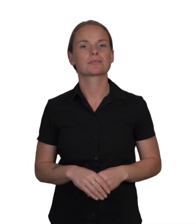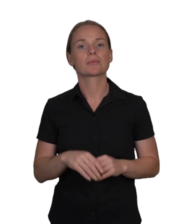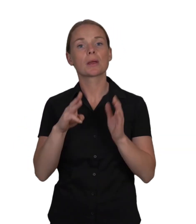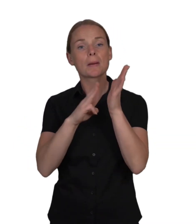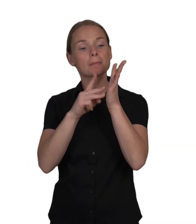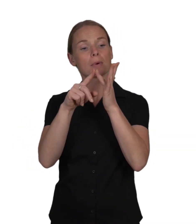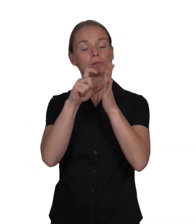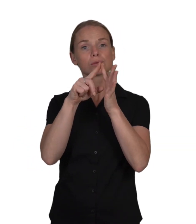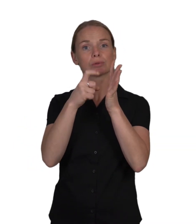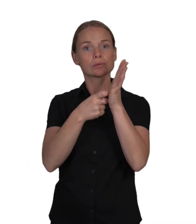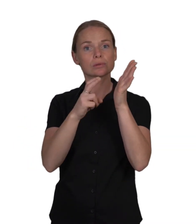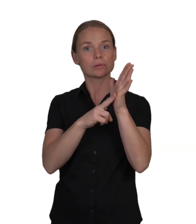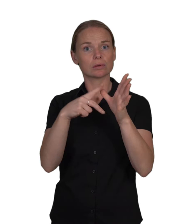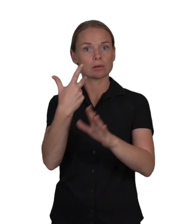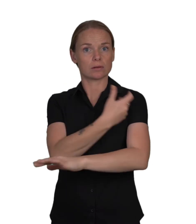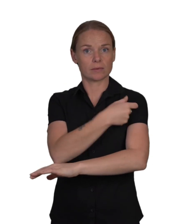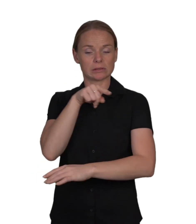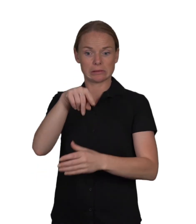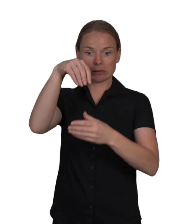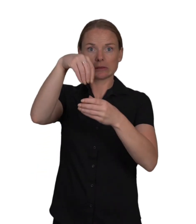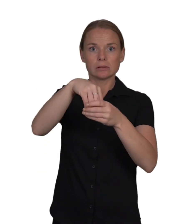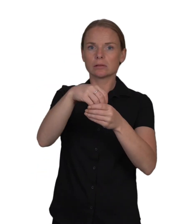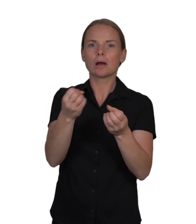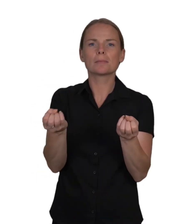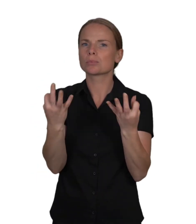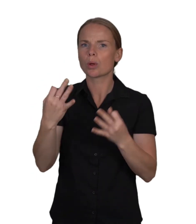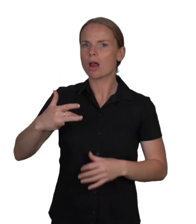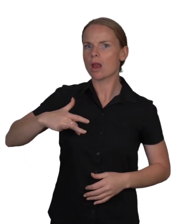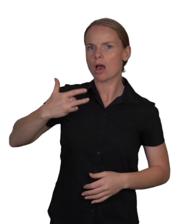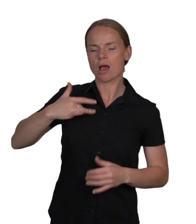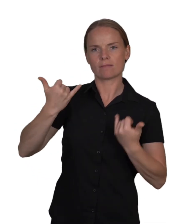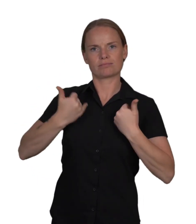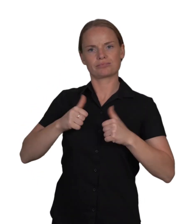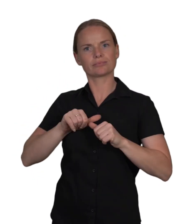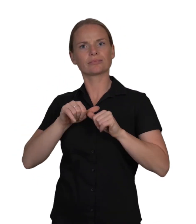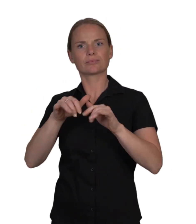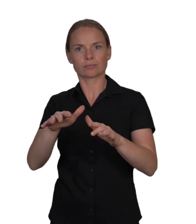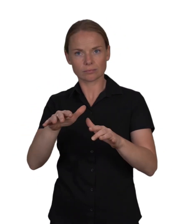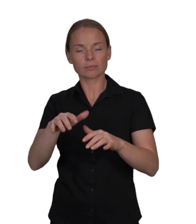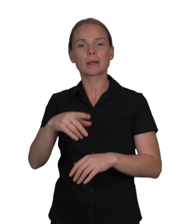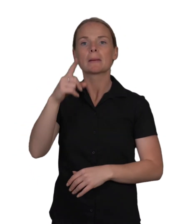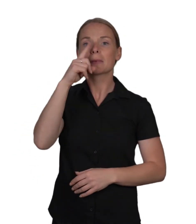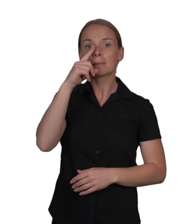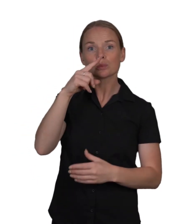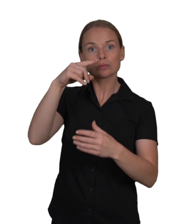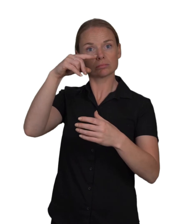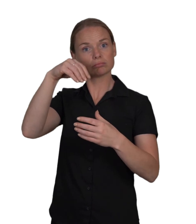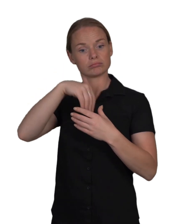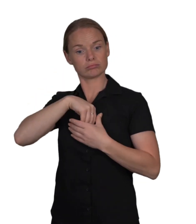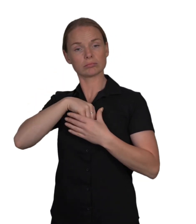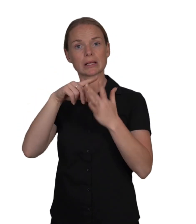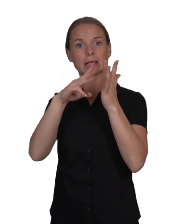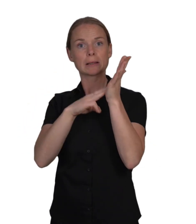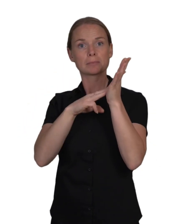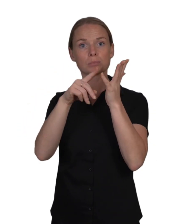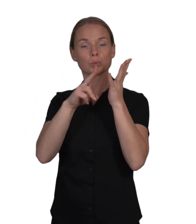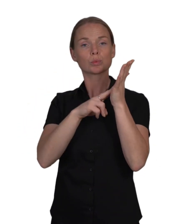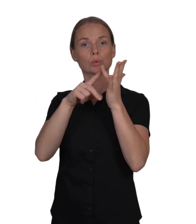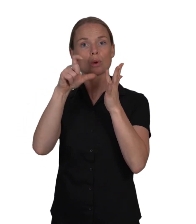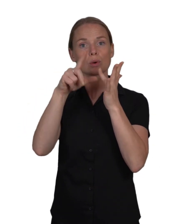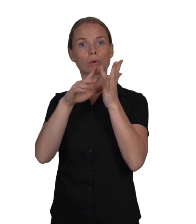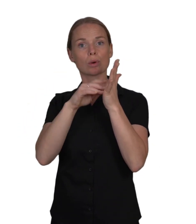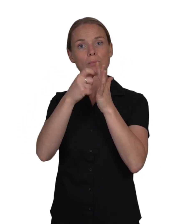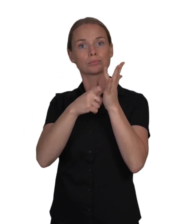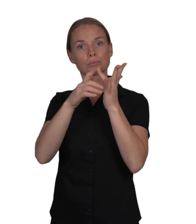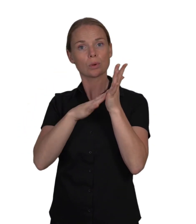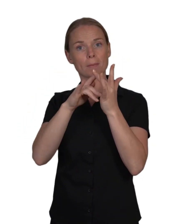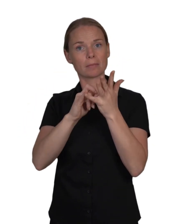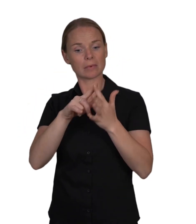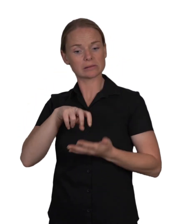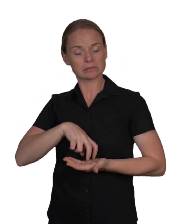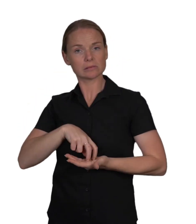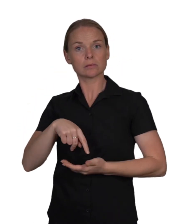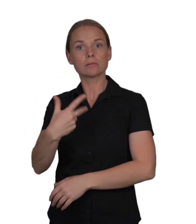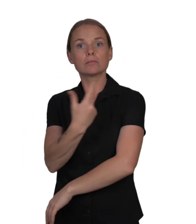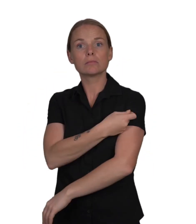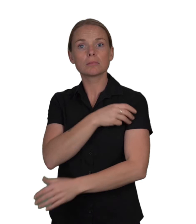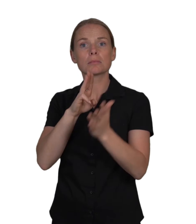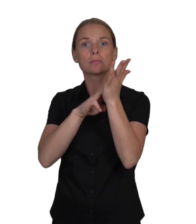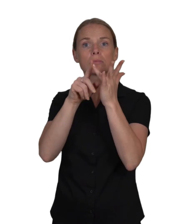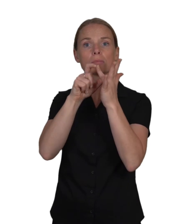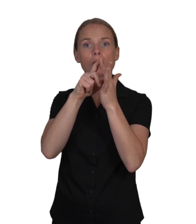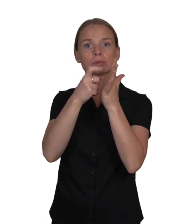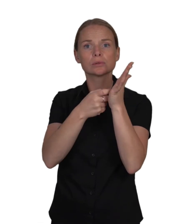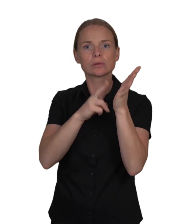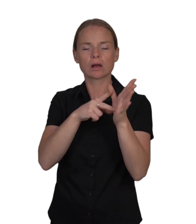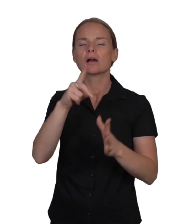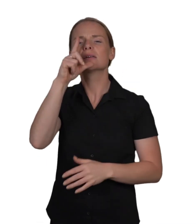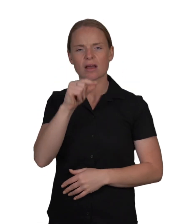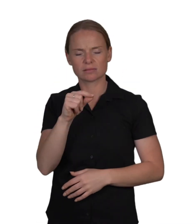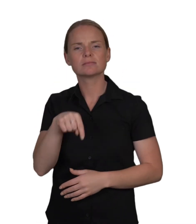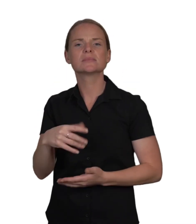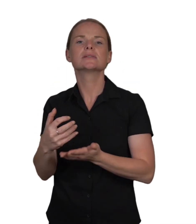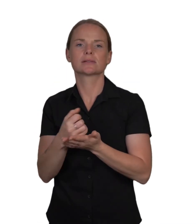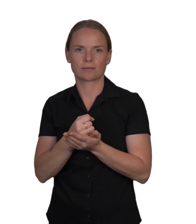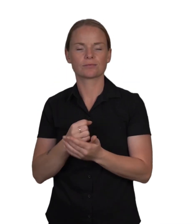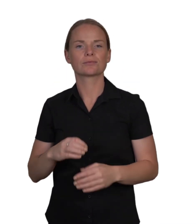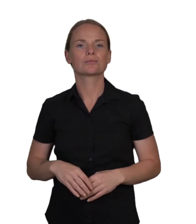Moderna is not a live vaccine. It is safe in people with immunocompromise.